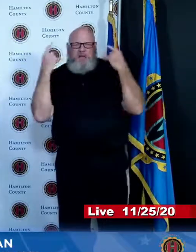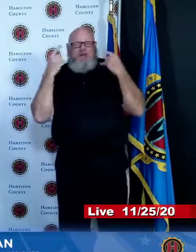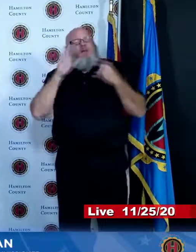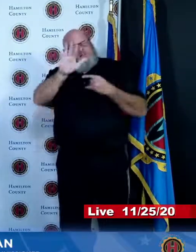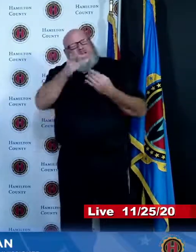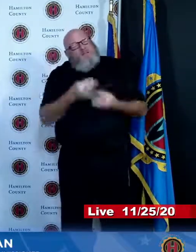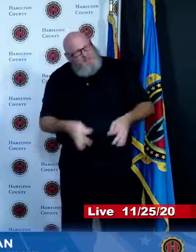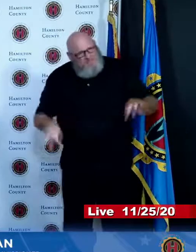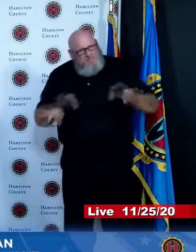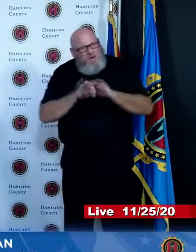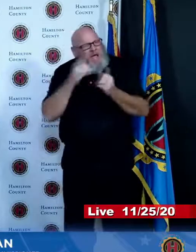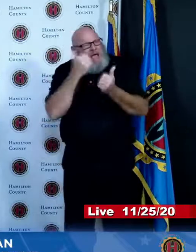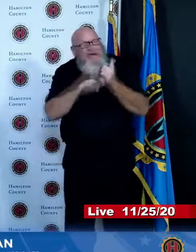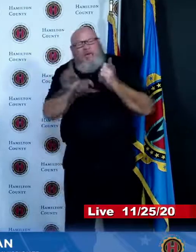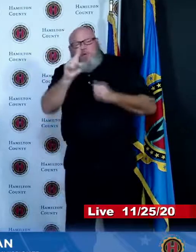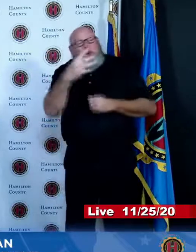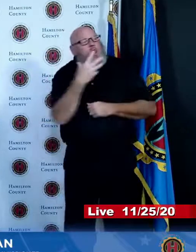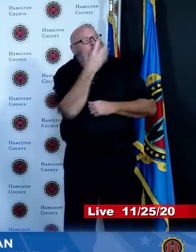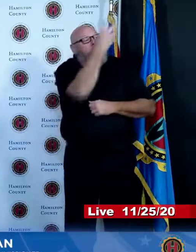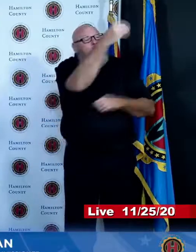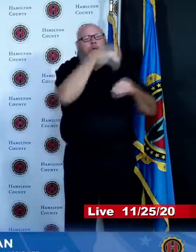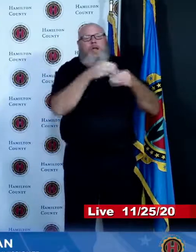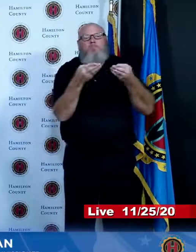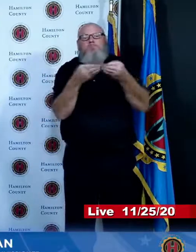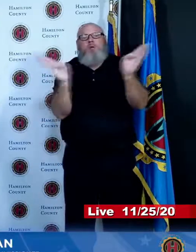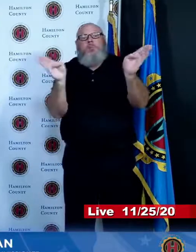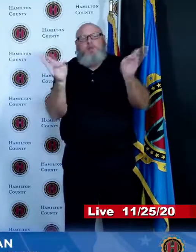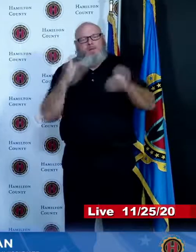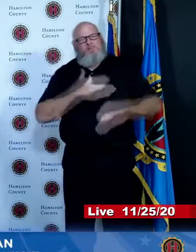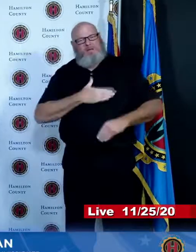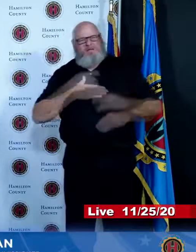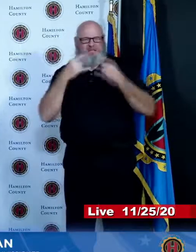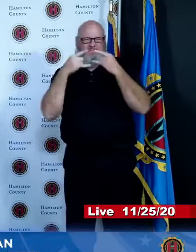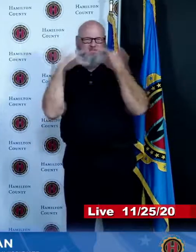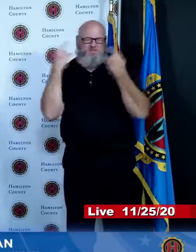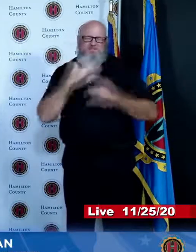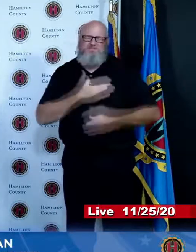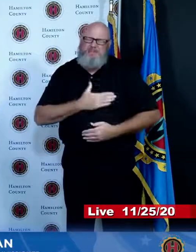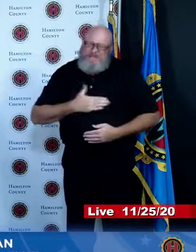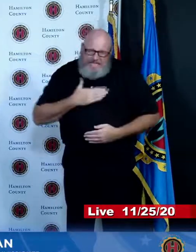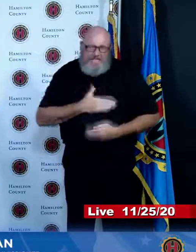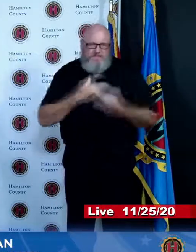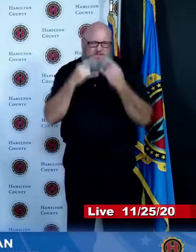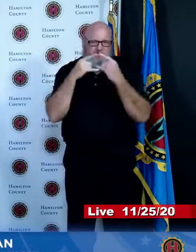happy Thanksgiving to everyone my hope is that each of you realize that our choices tomorrow